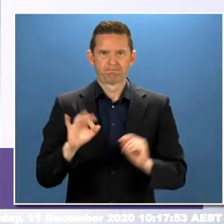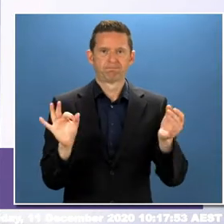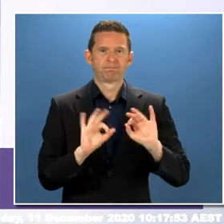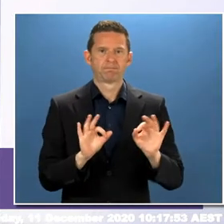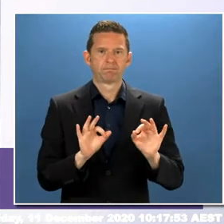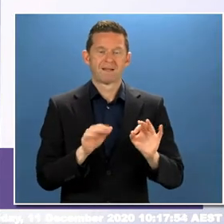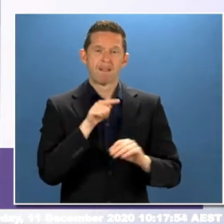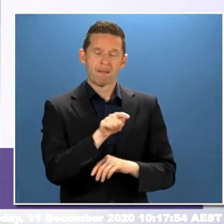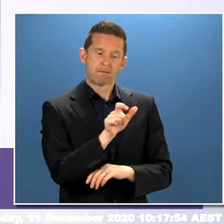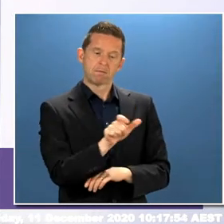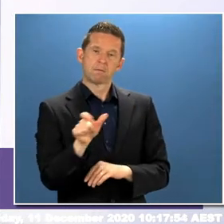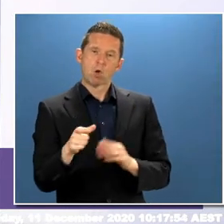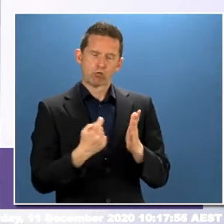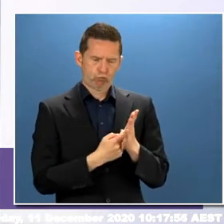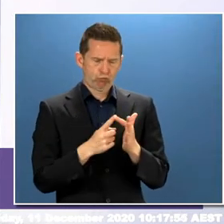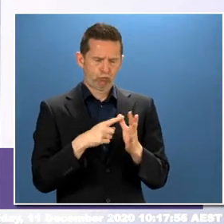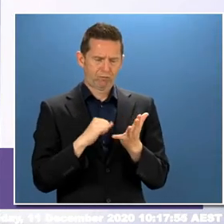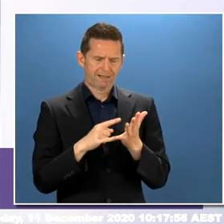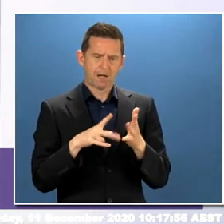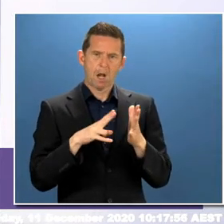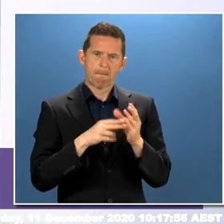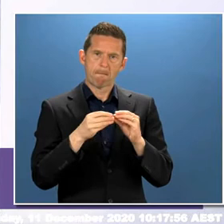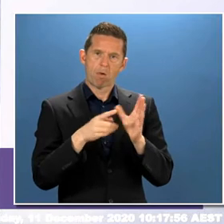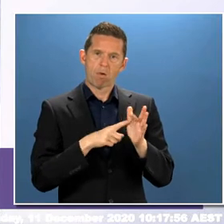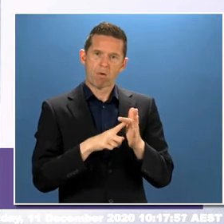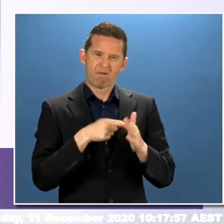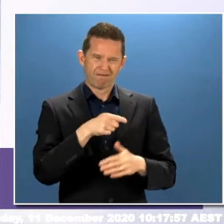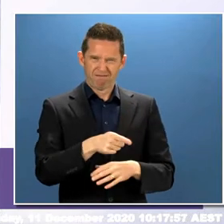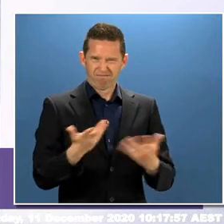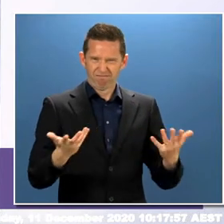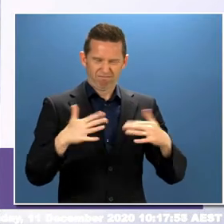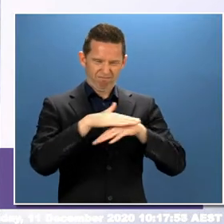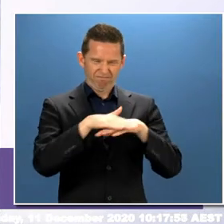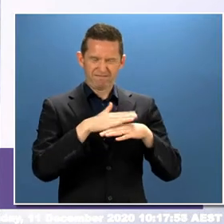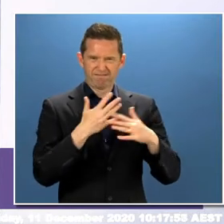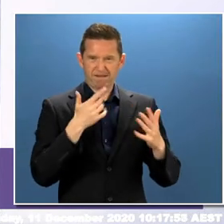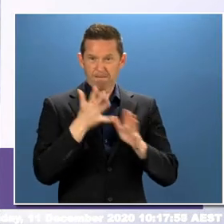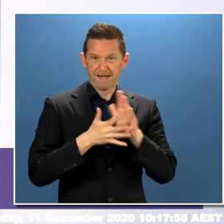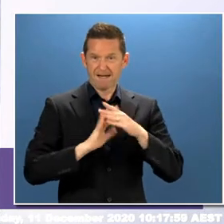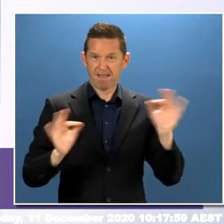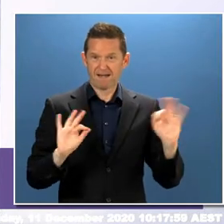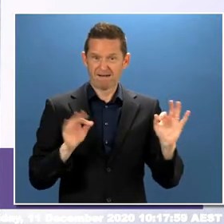word "reasonable" is actually superfluous. It has nothing to do with the adjustment?